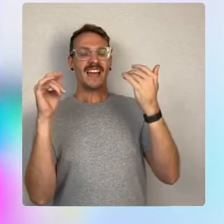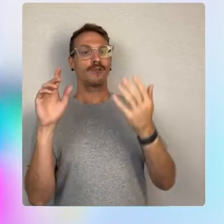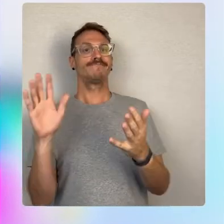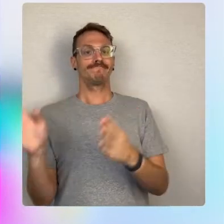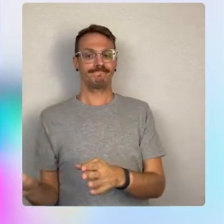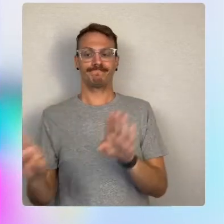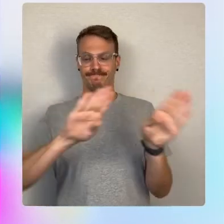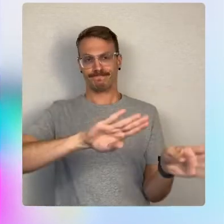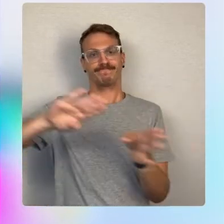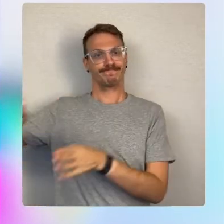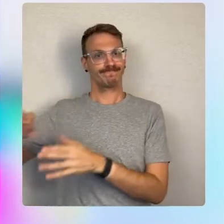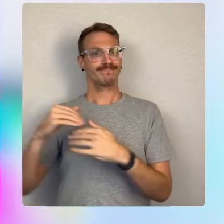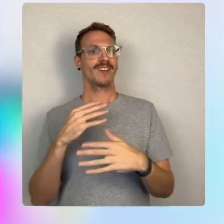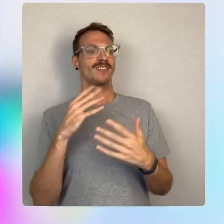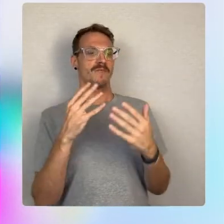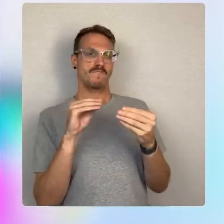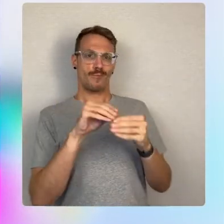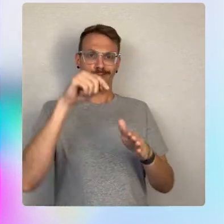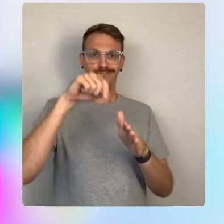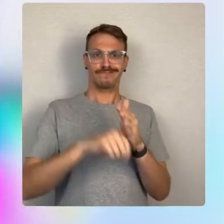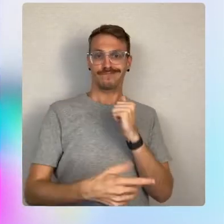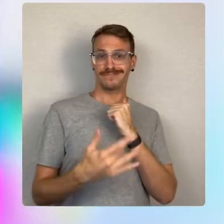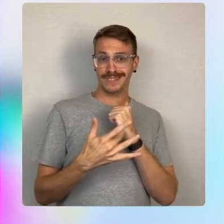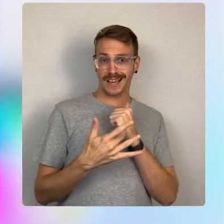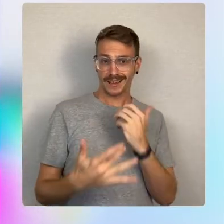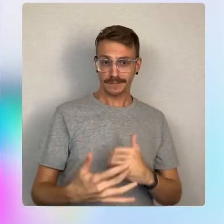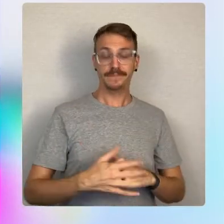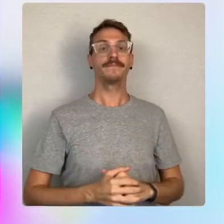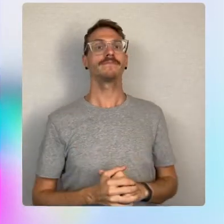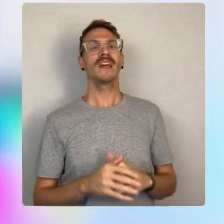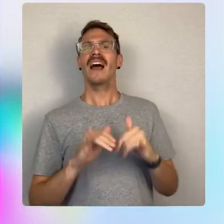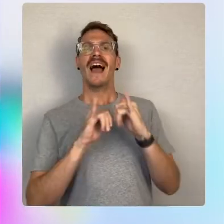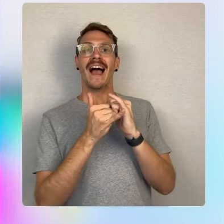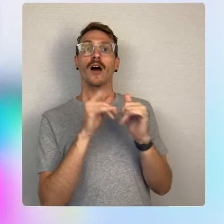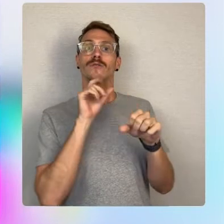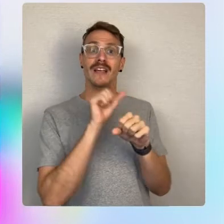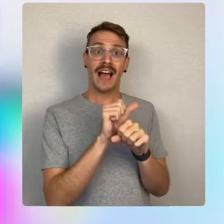and talk about the more technical side of things. How was the actual integration process,